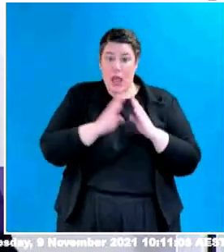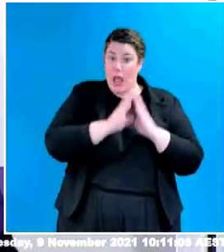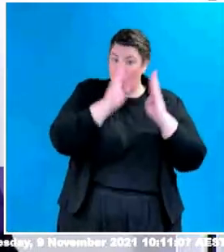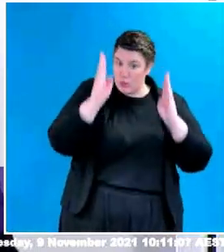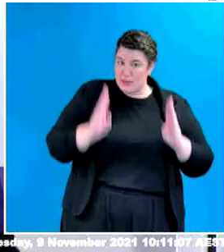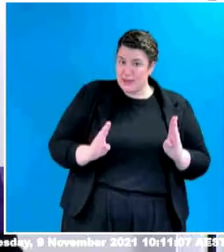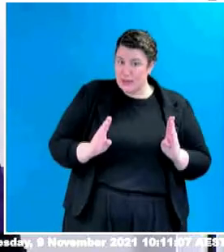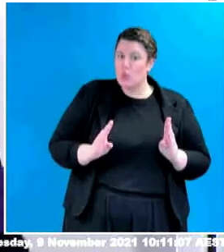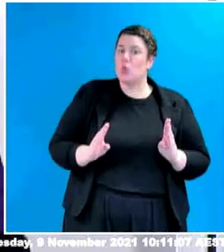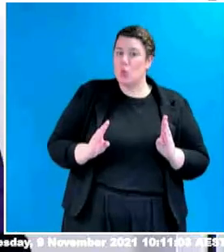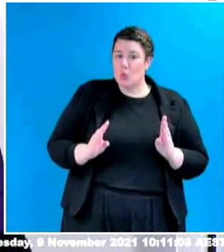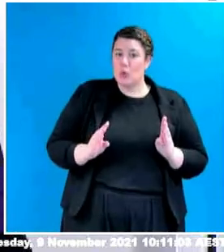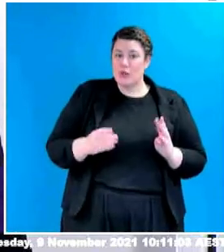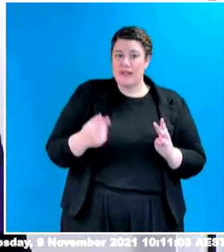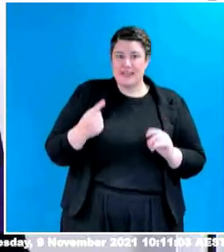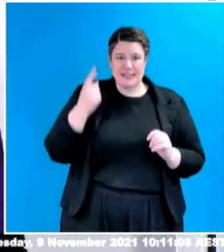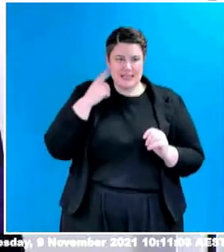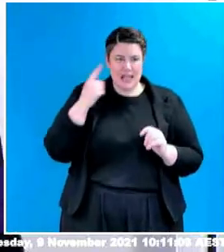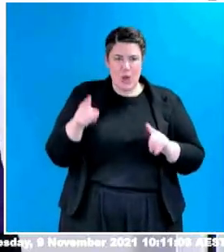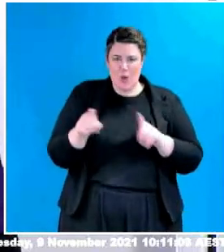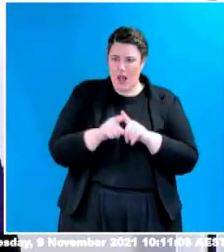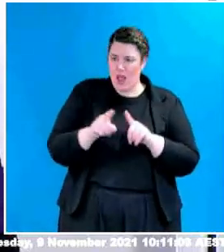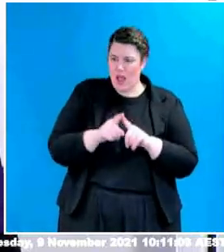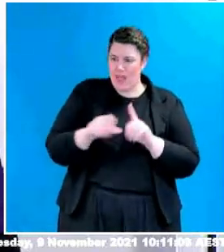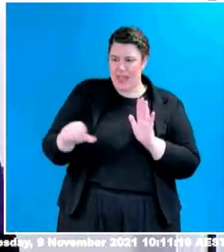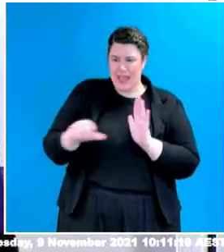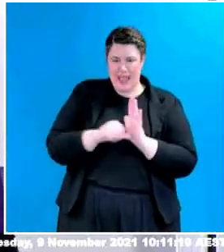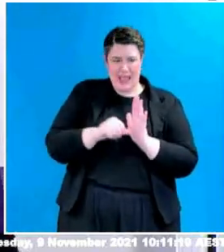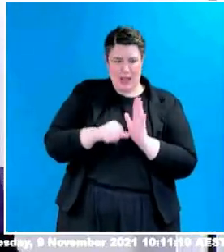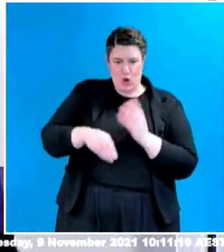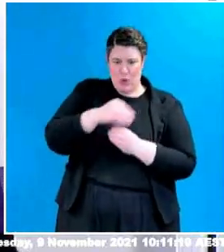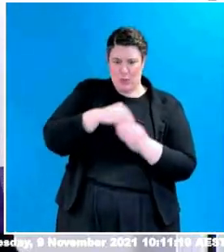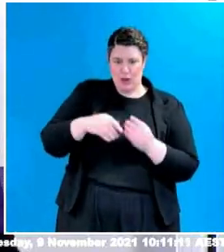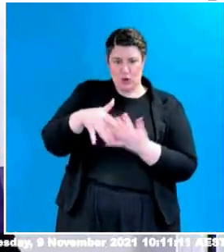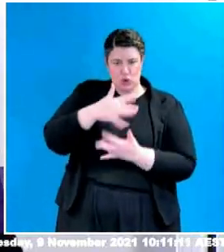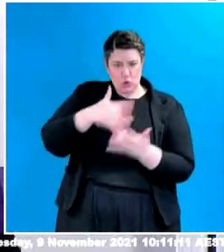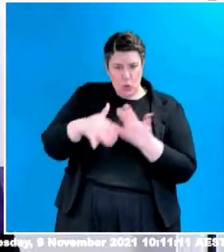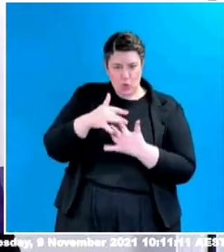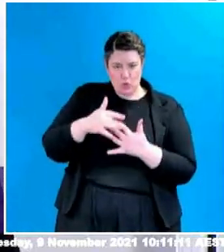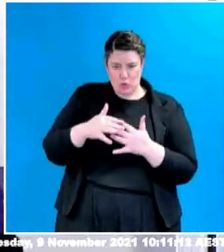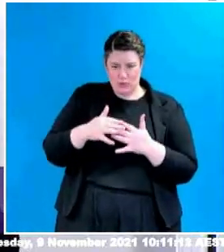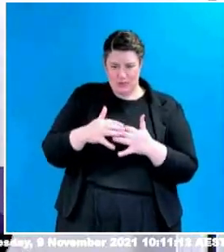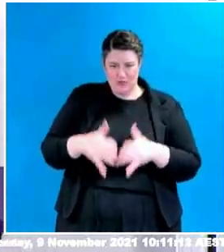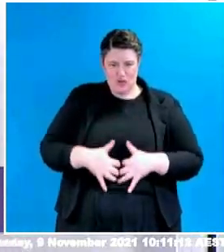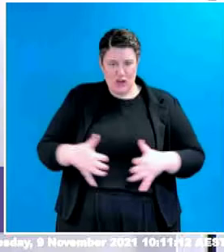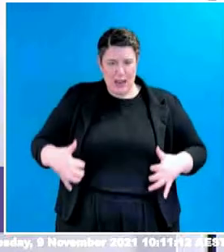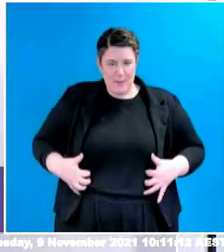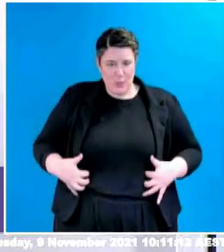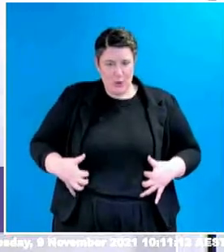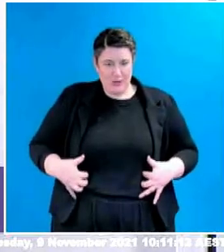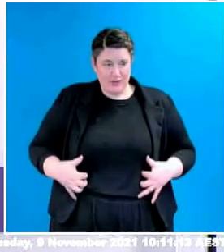That sounds very much like the economic, social and cultural rights framework, Ms Toohey?